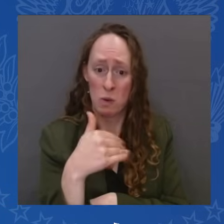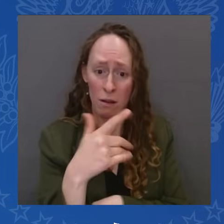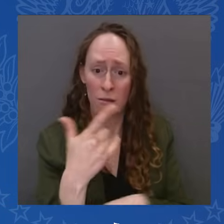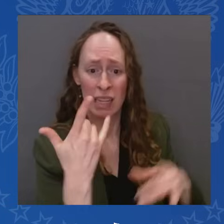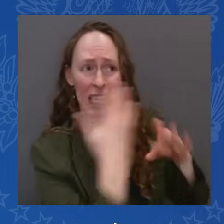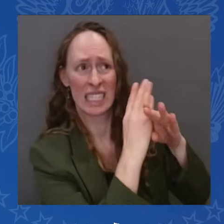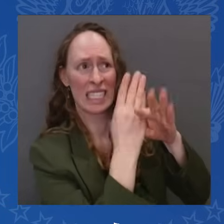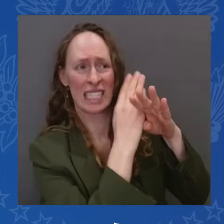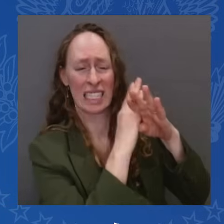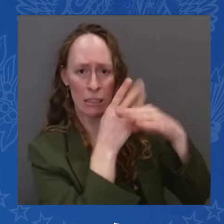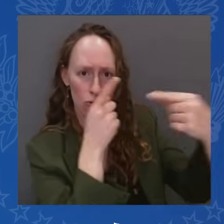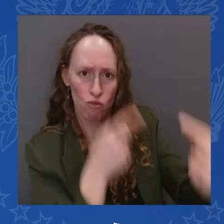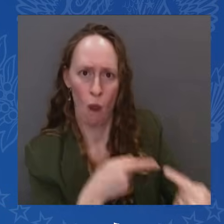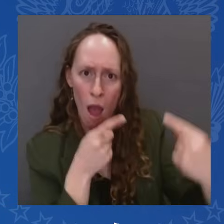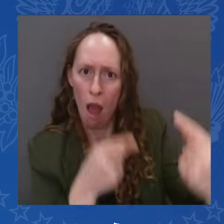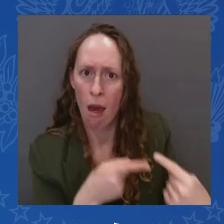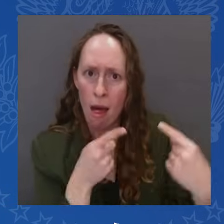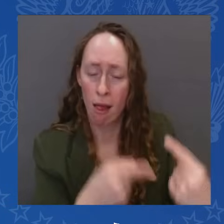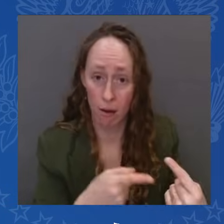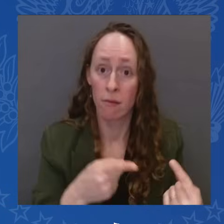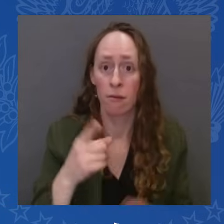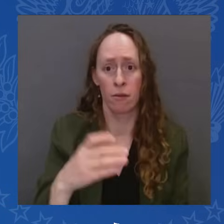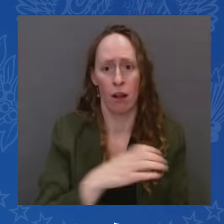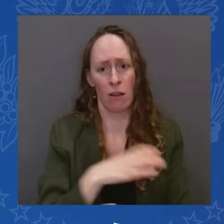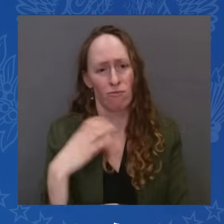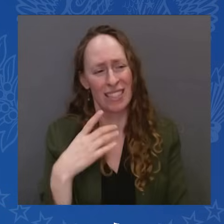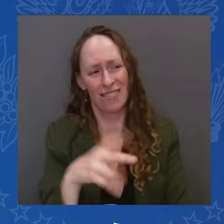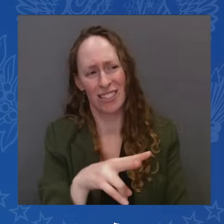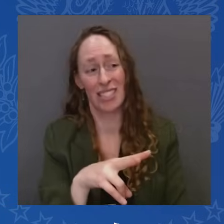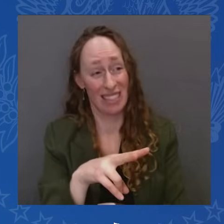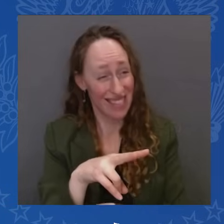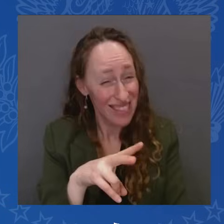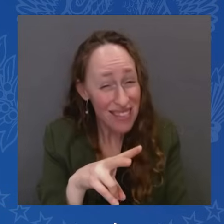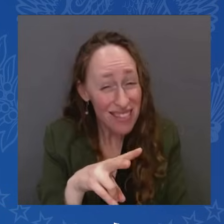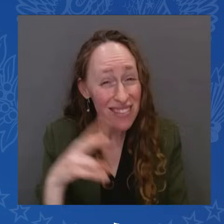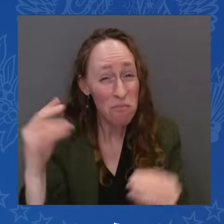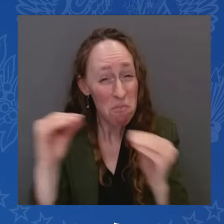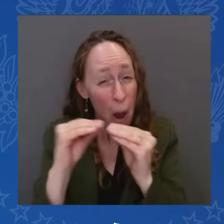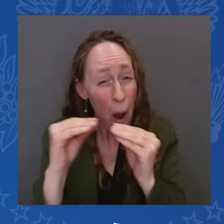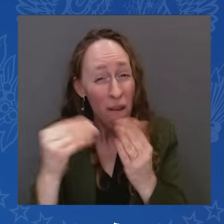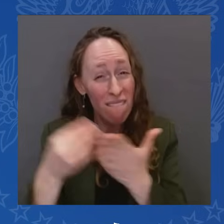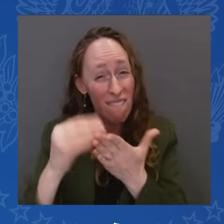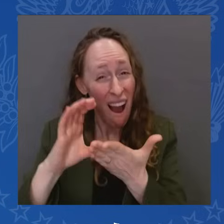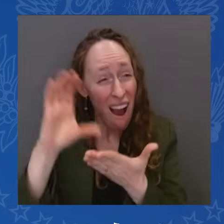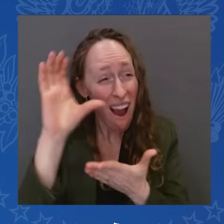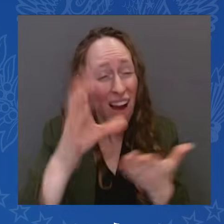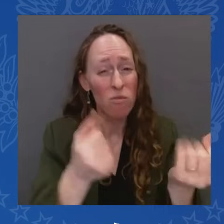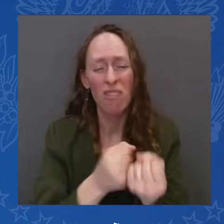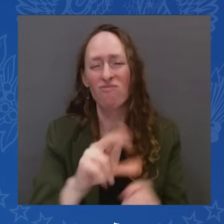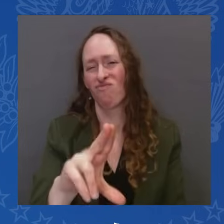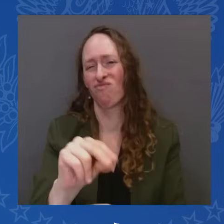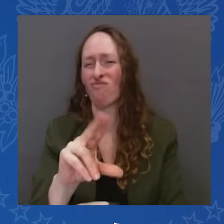So, what is the strategy for the U.S. and Ukraine next year to try and turn this -- turn this around? And if that fails,